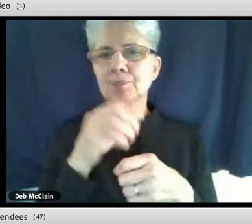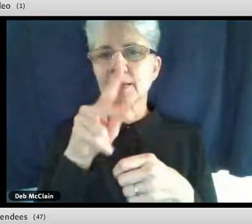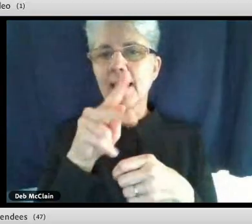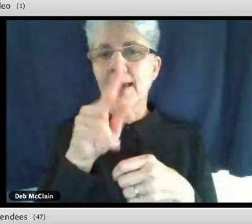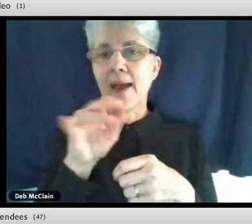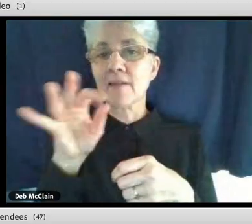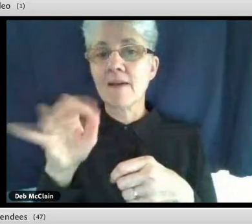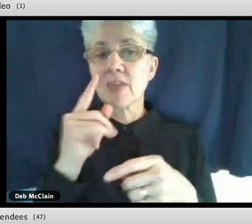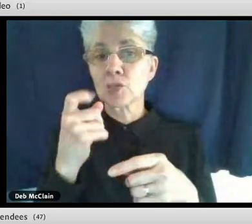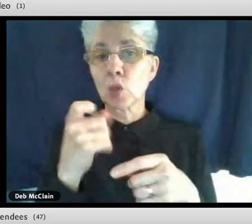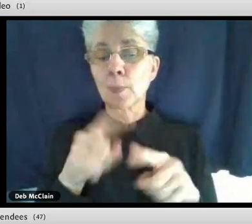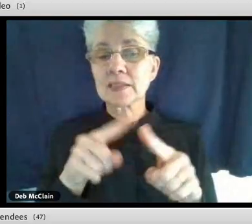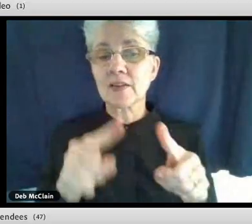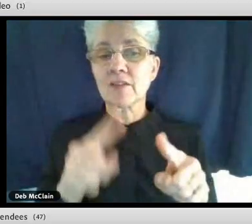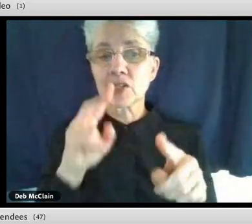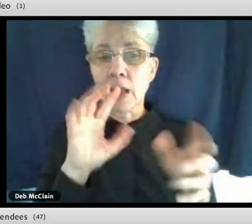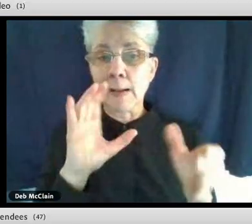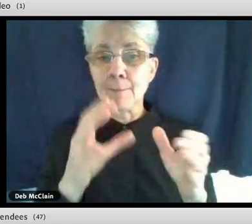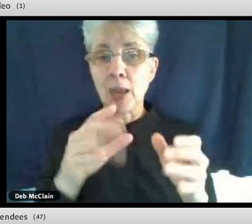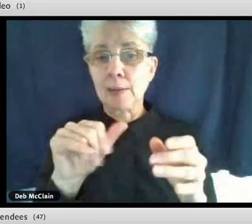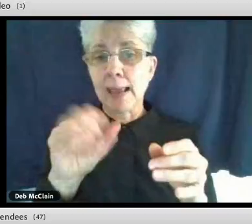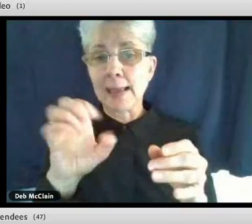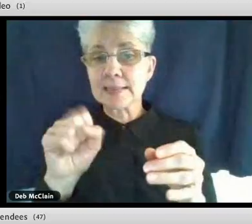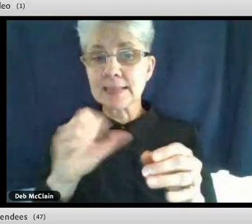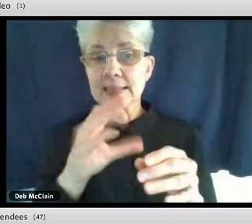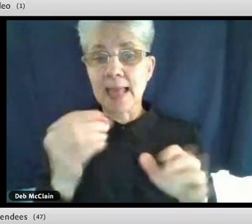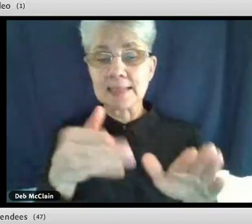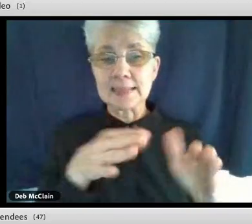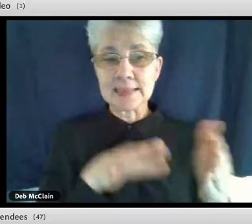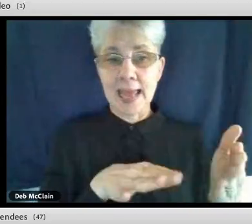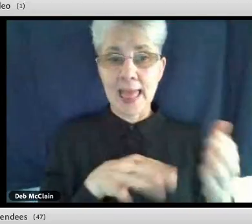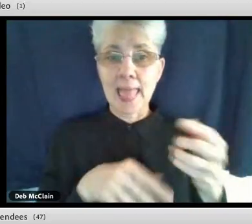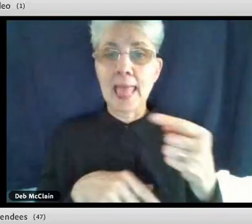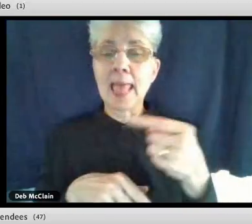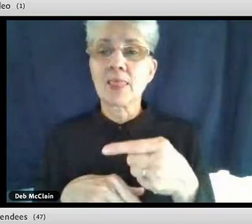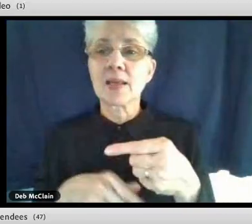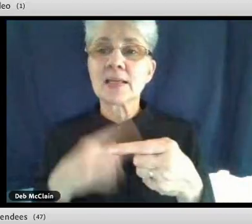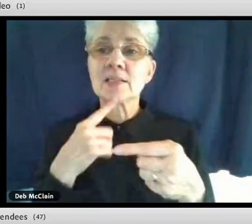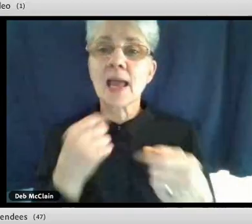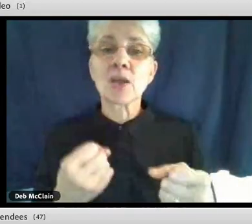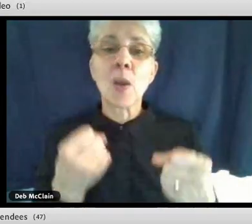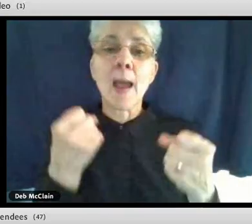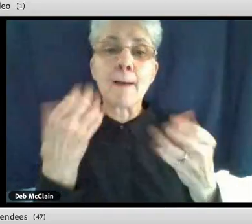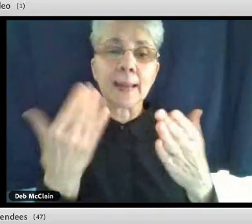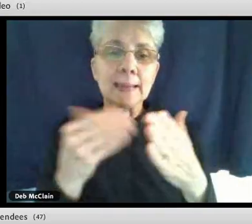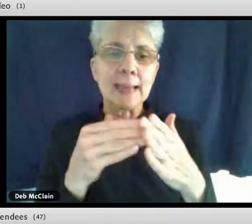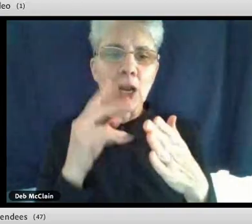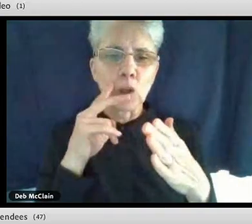If you look at cases and deaths, they can tell you how many, again, looking at the statistics